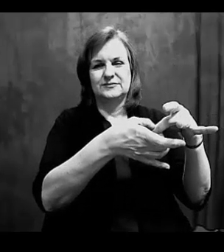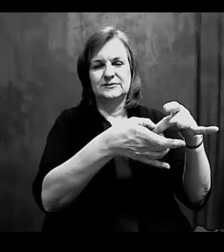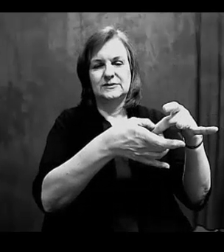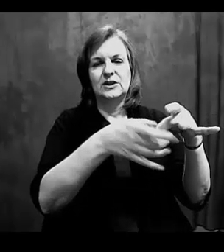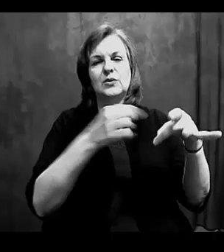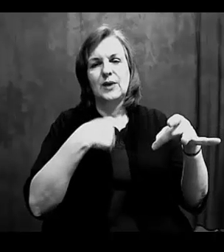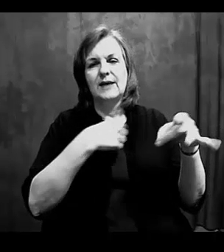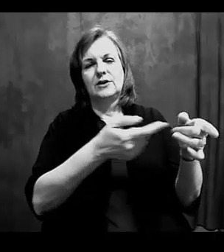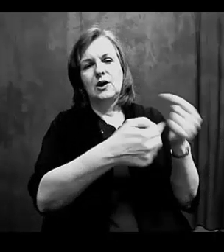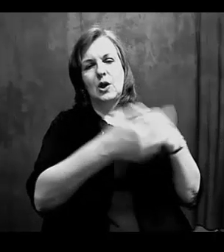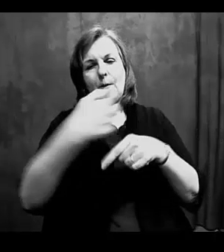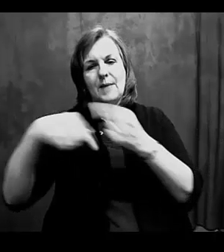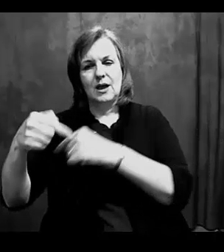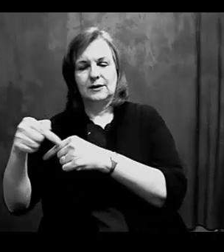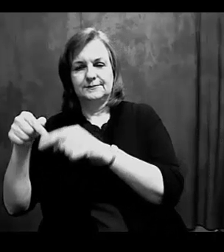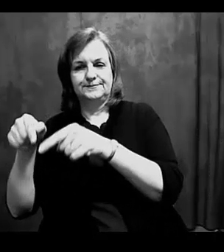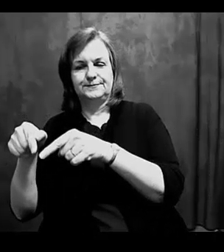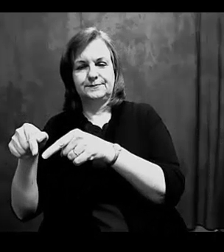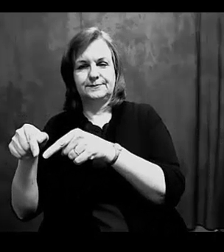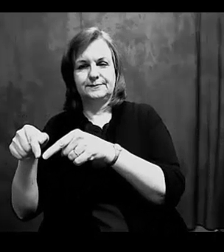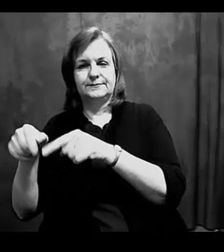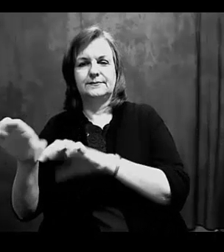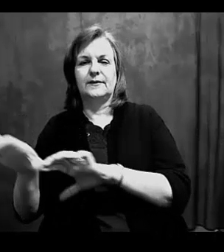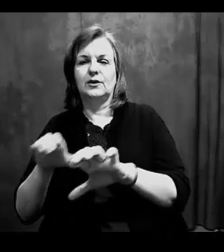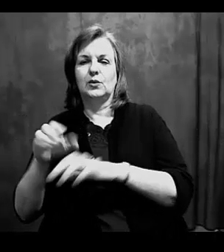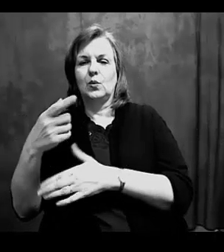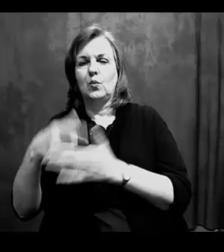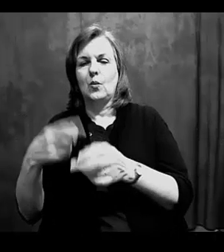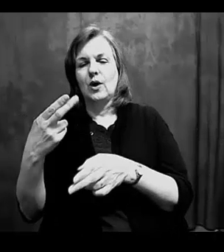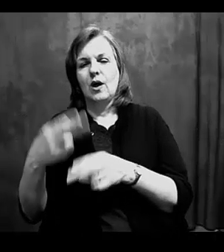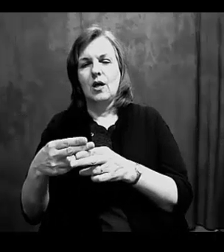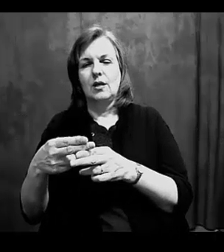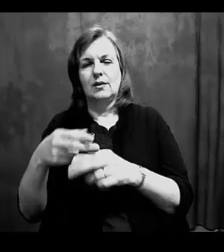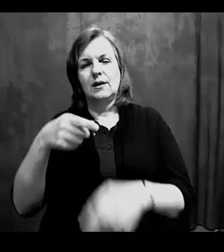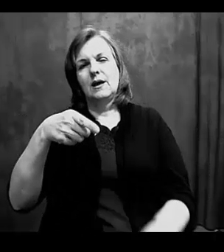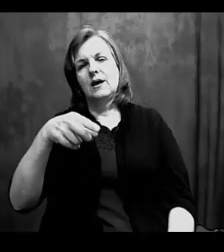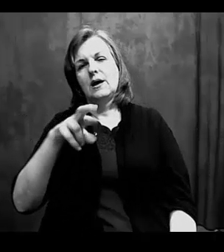don't want a phosphate side by side so we actually have to go back and do